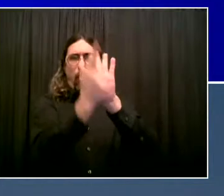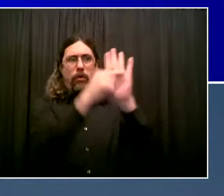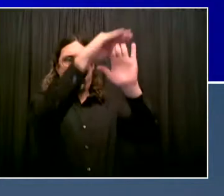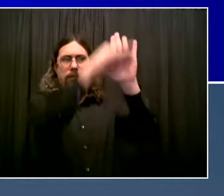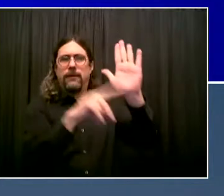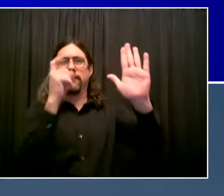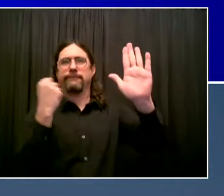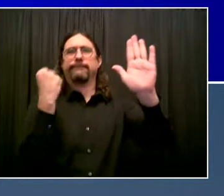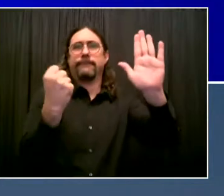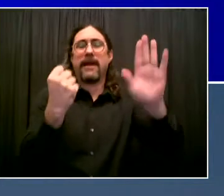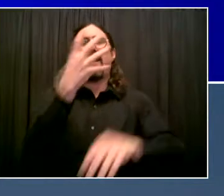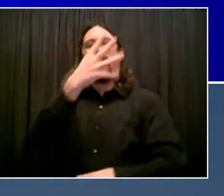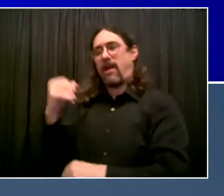APPROACH TO DOMESTIC AND